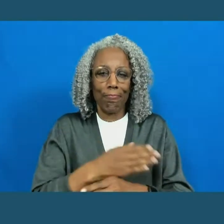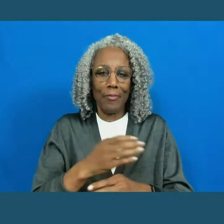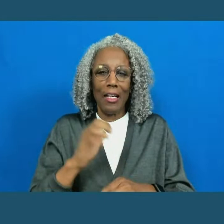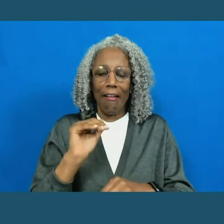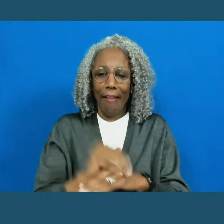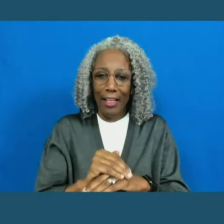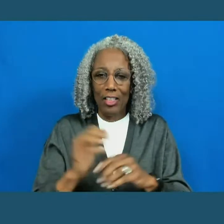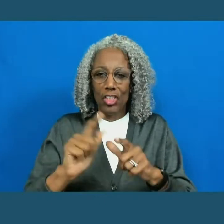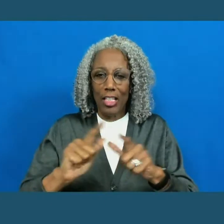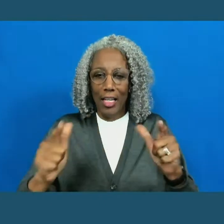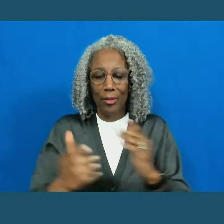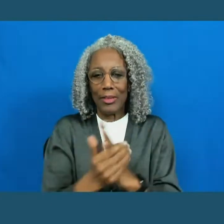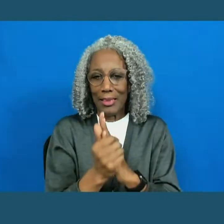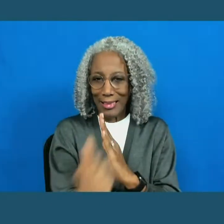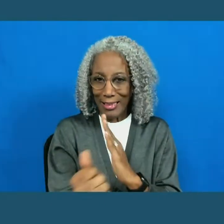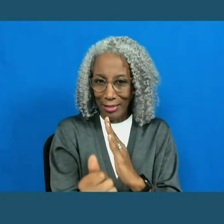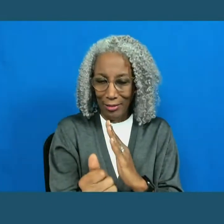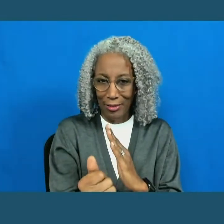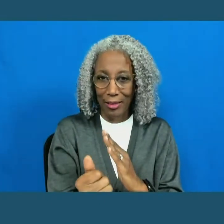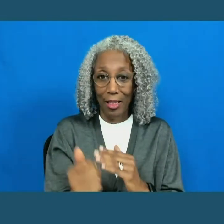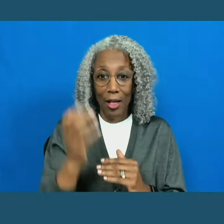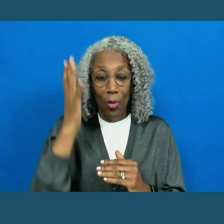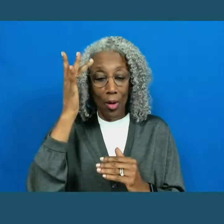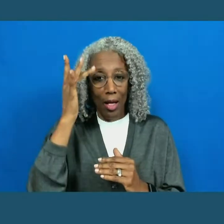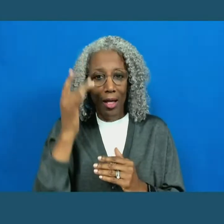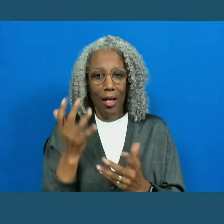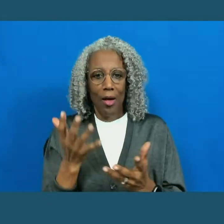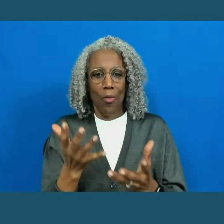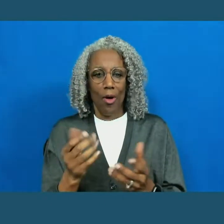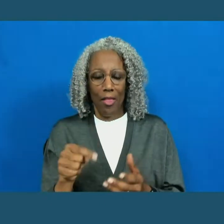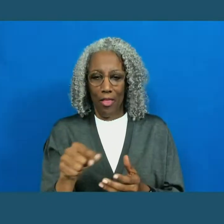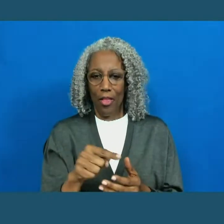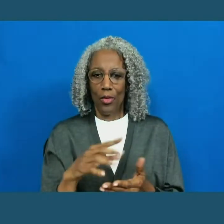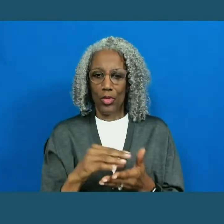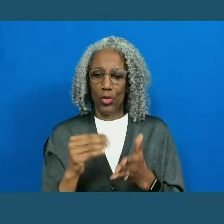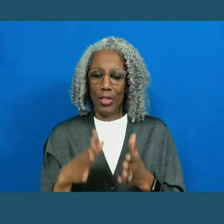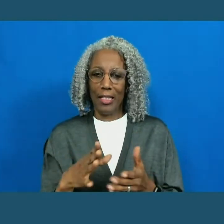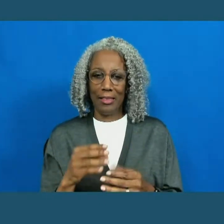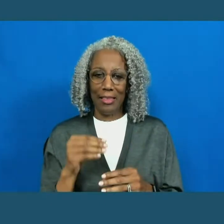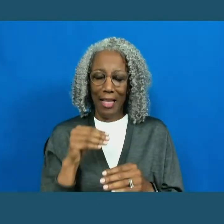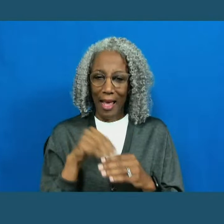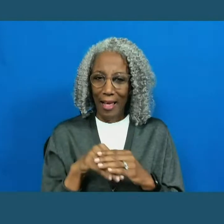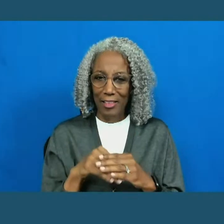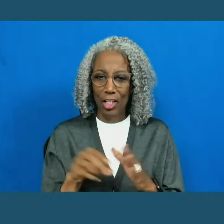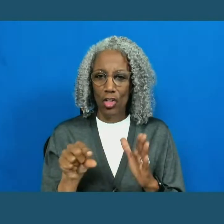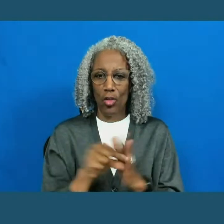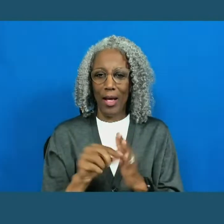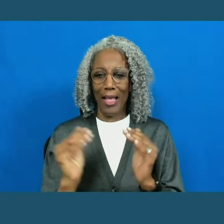and attaining English language proficiency. Um and we do that